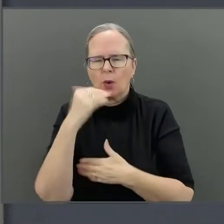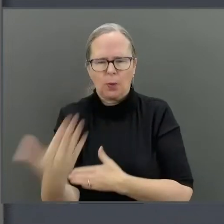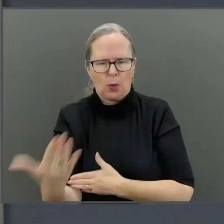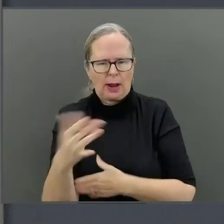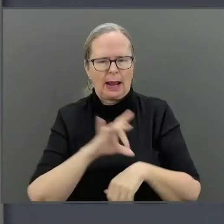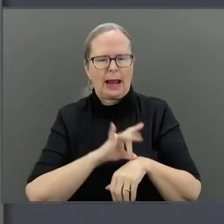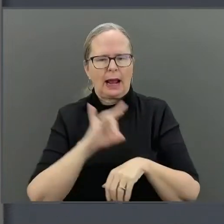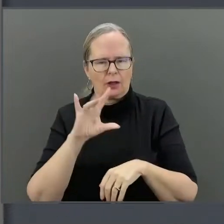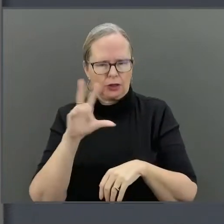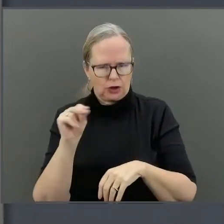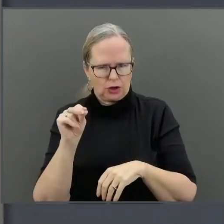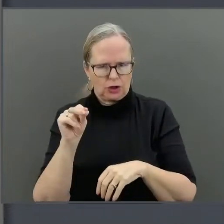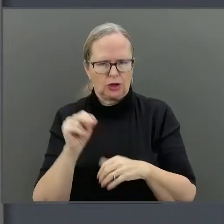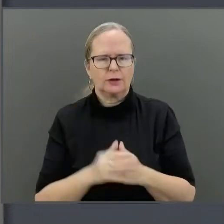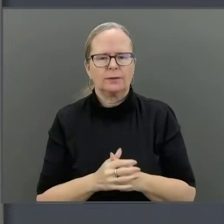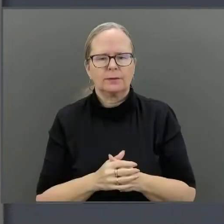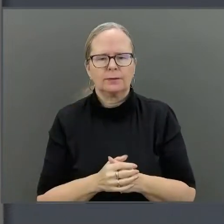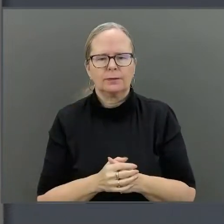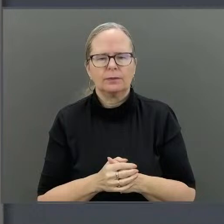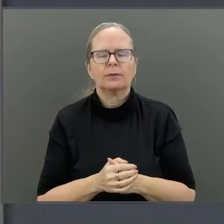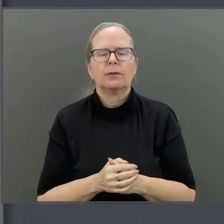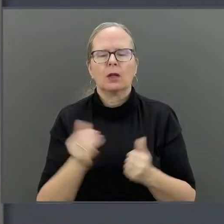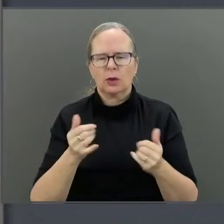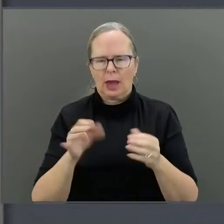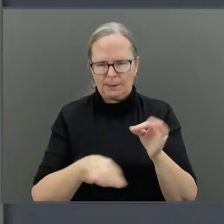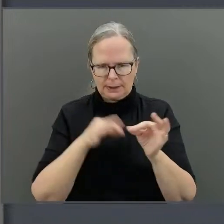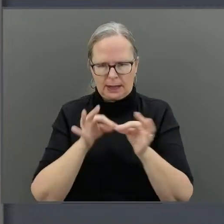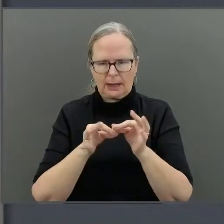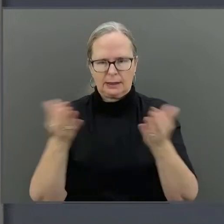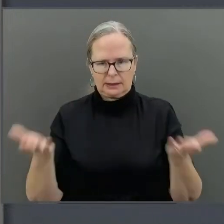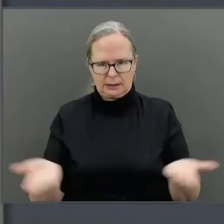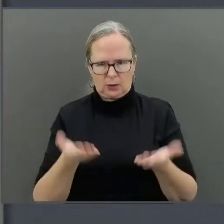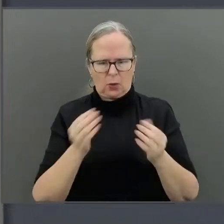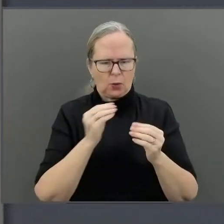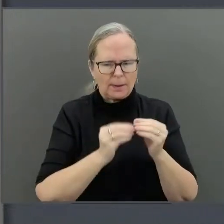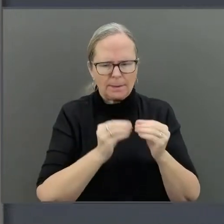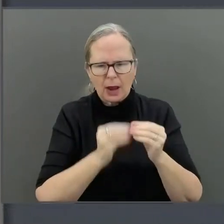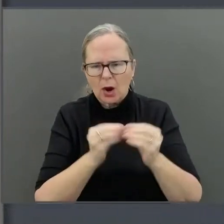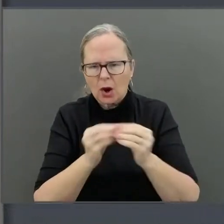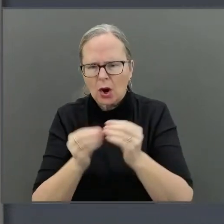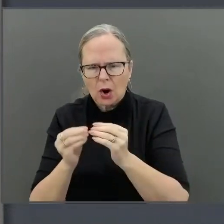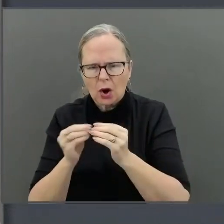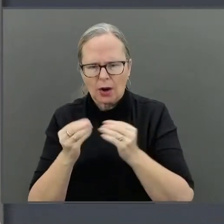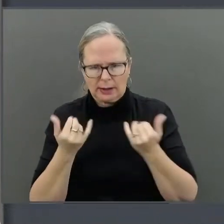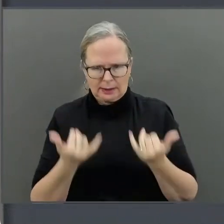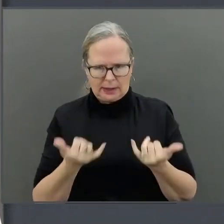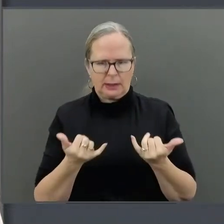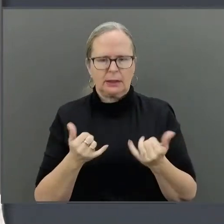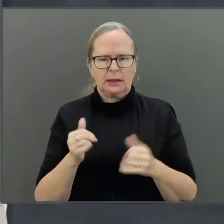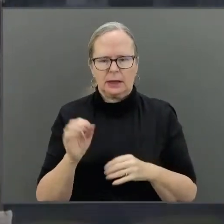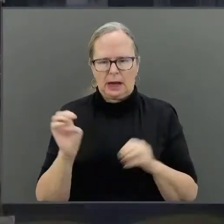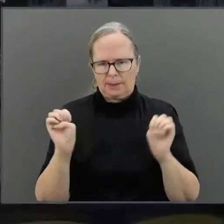feeder M right here at the Emergency Operations Center tomorrow at 2:00 with that I will pass to